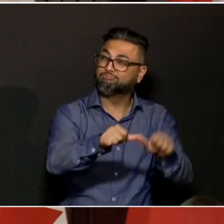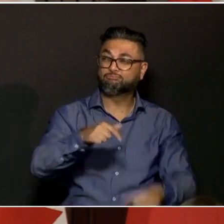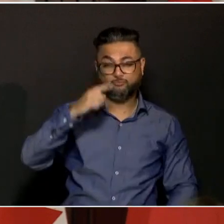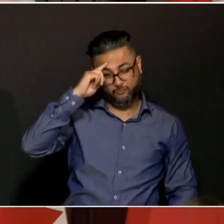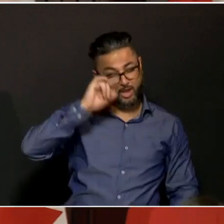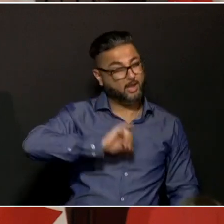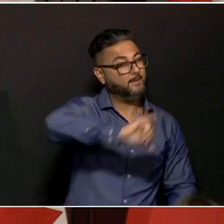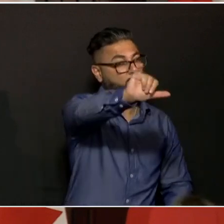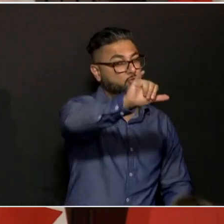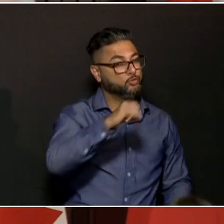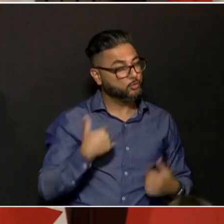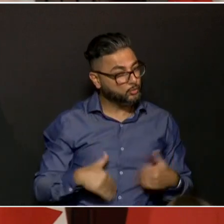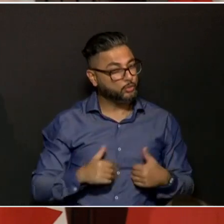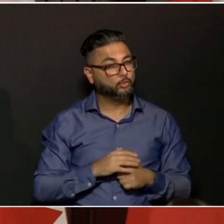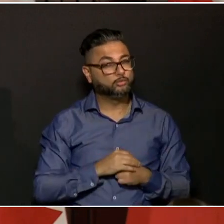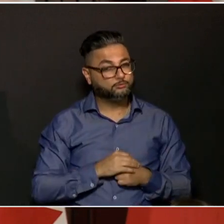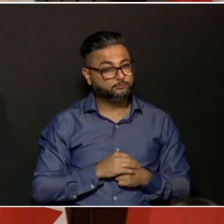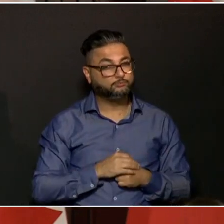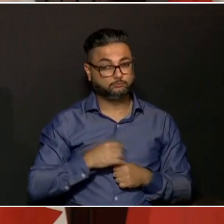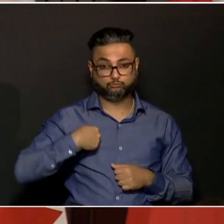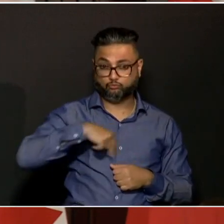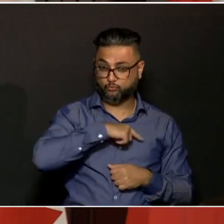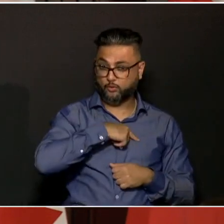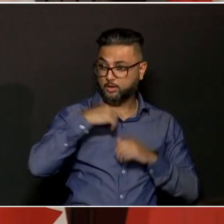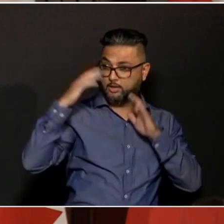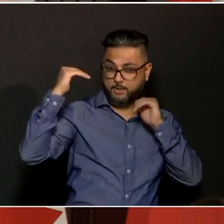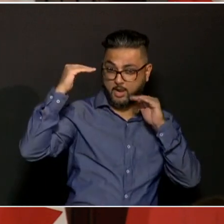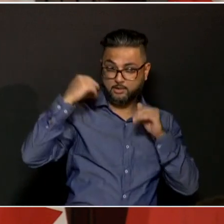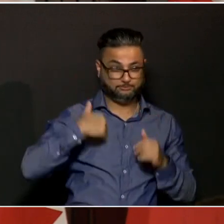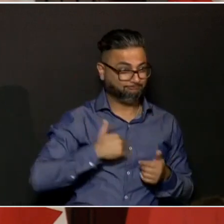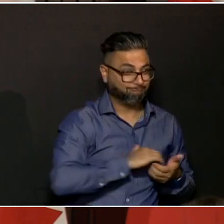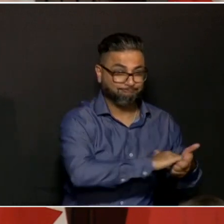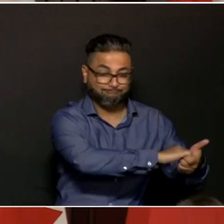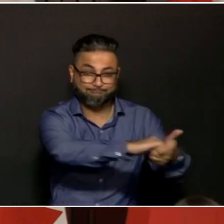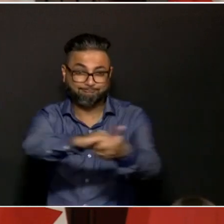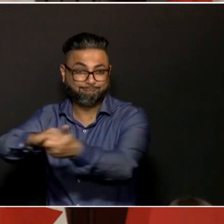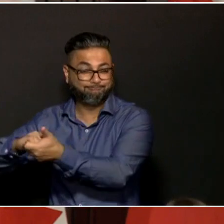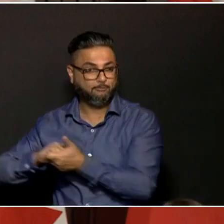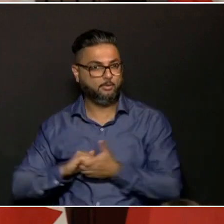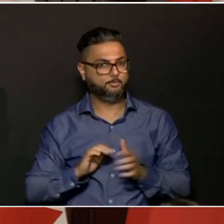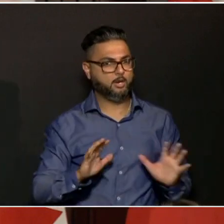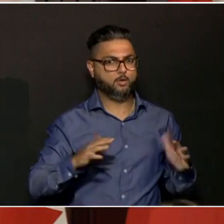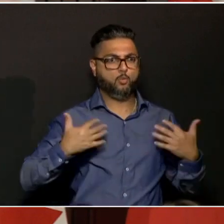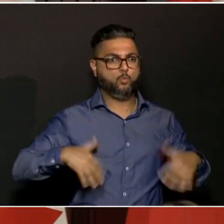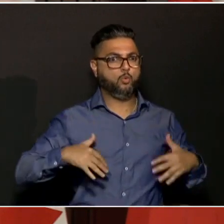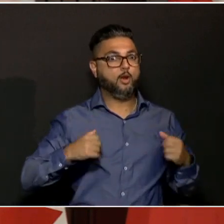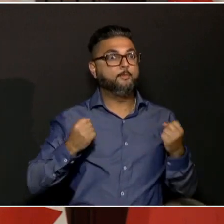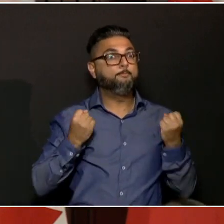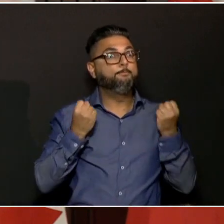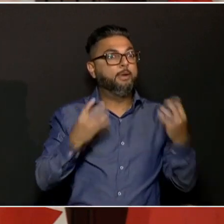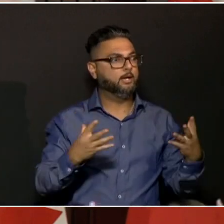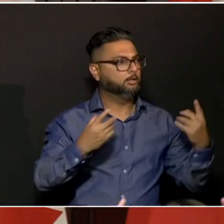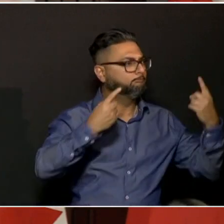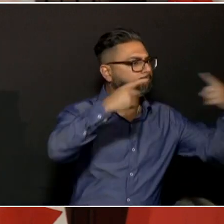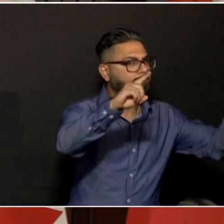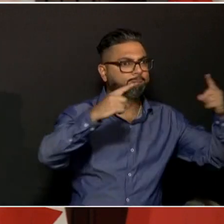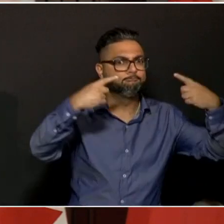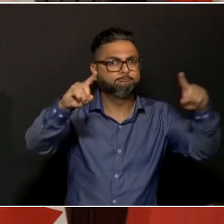well together and I wish we could do this forever. People expect us to work together in the amount that we can accomplish